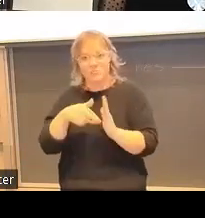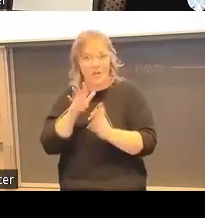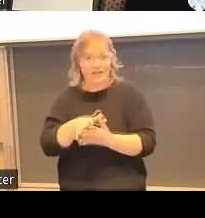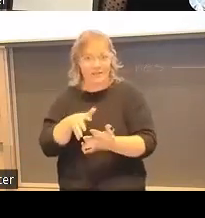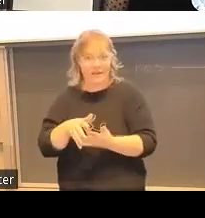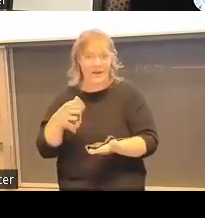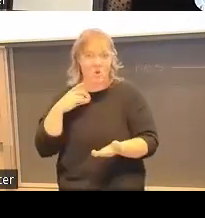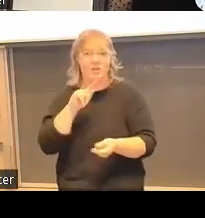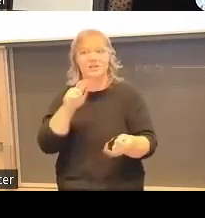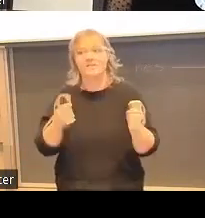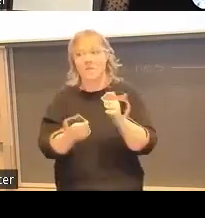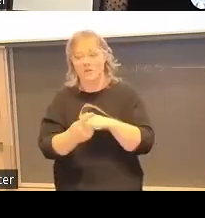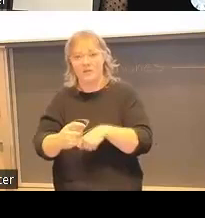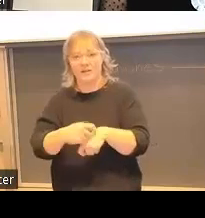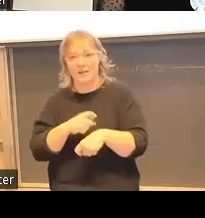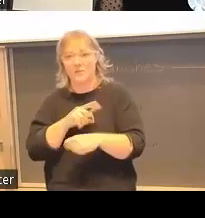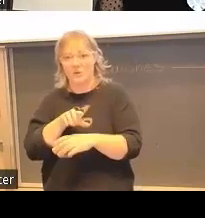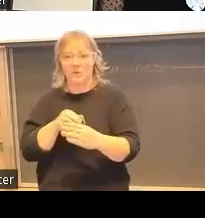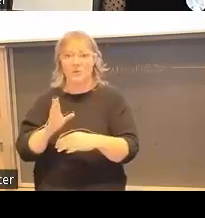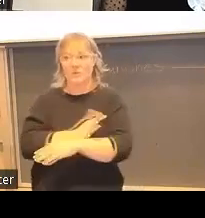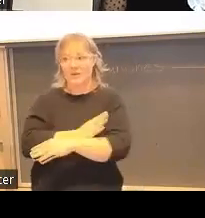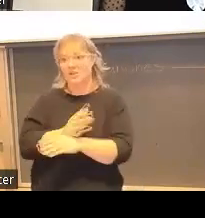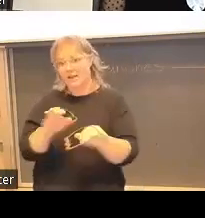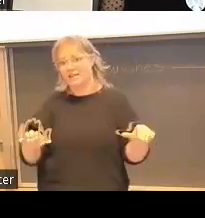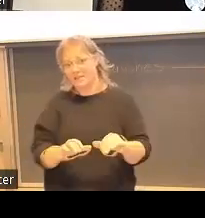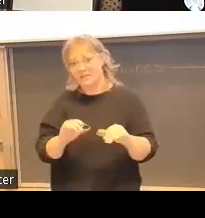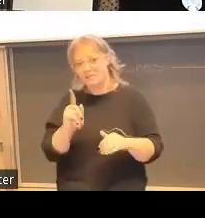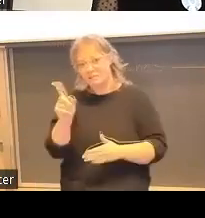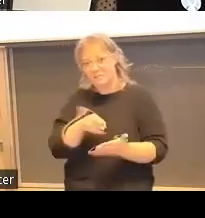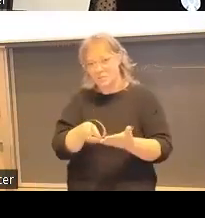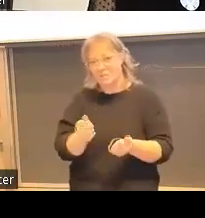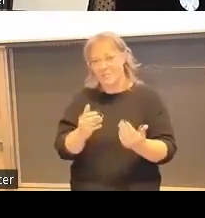over time to include a range of activities this is true of many of our embedded coaches though